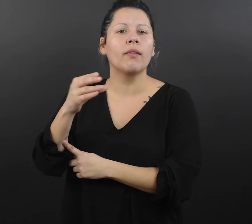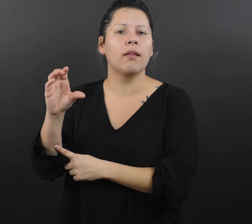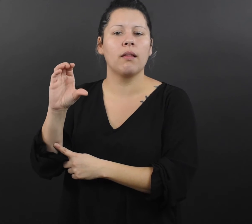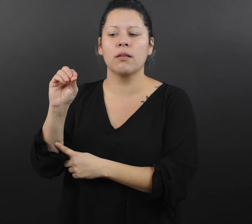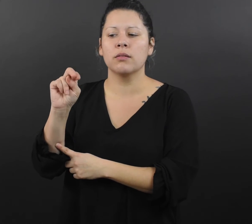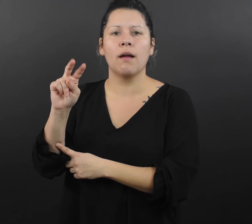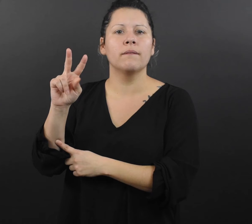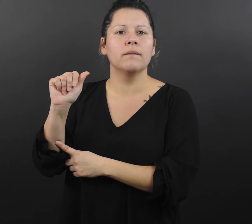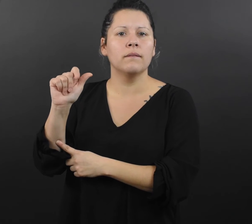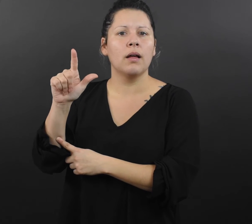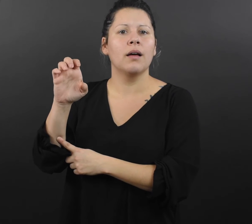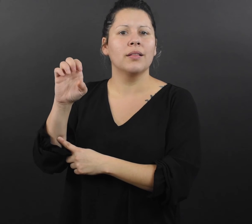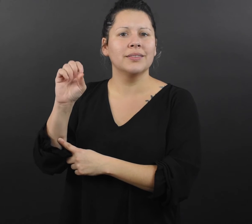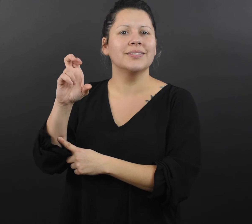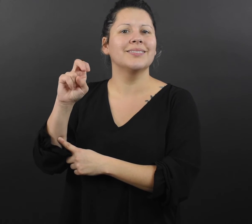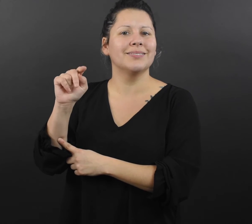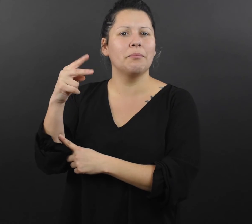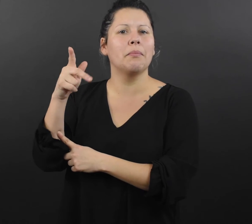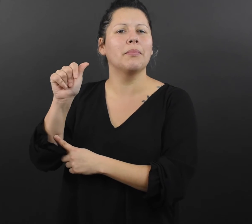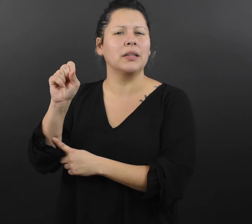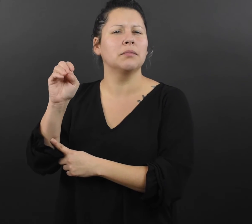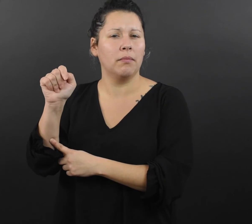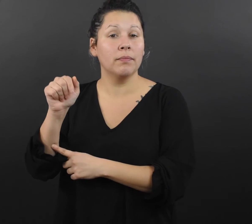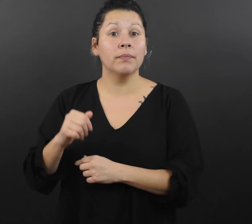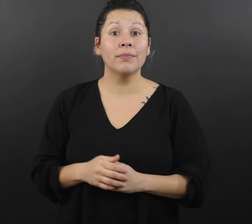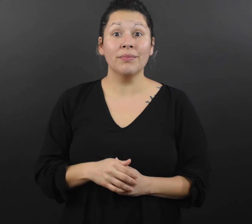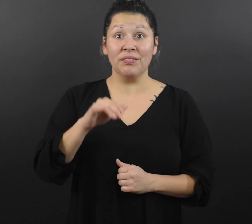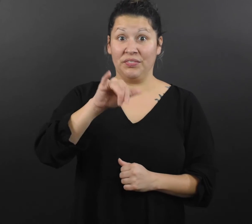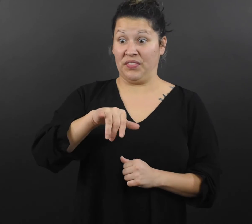Remdesivir and convalescent plasma More information